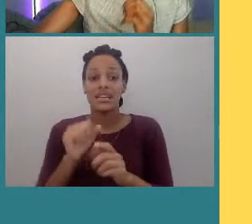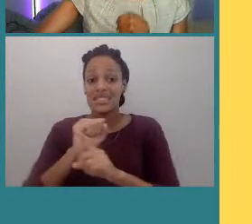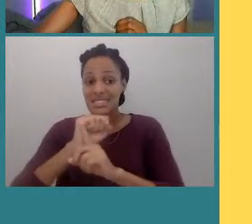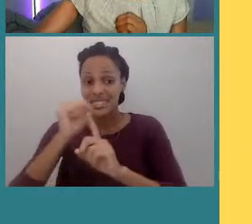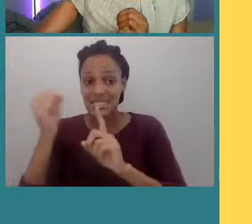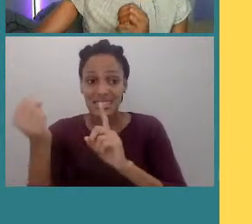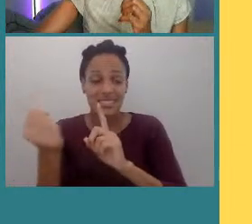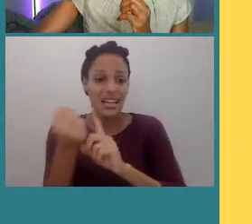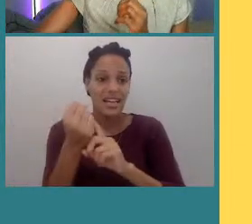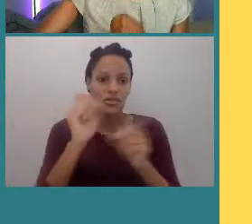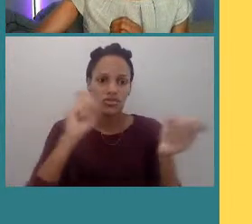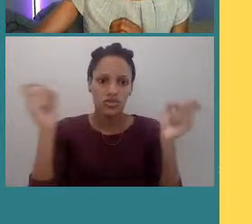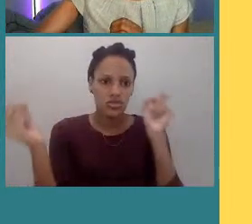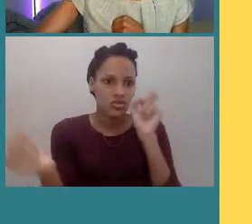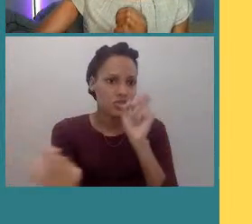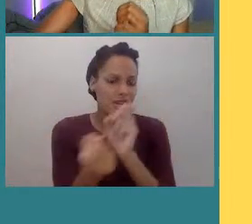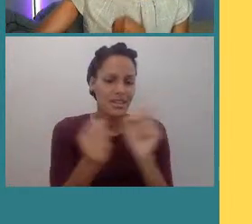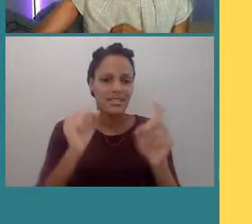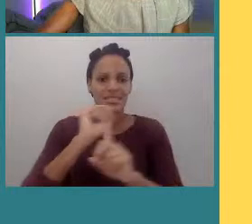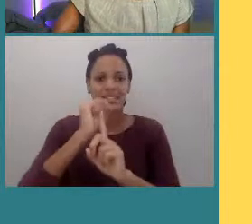vision that we talked about earlier.